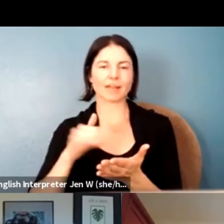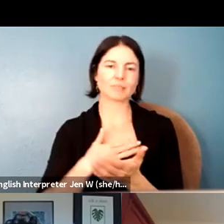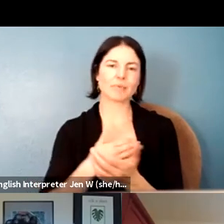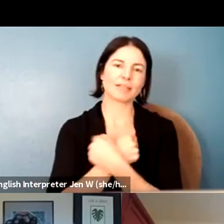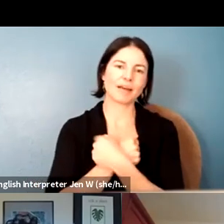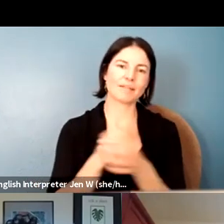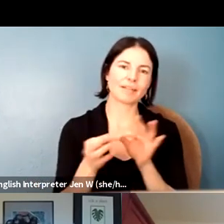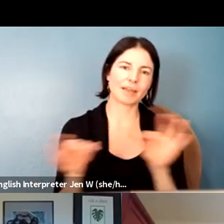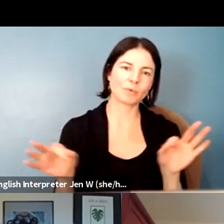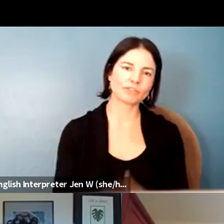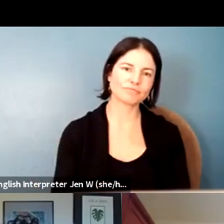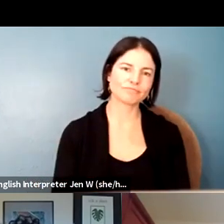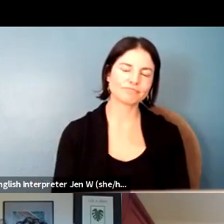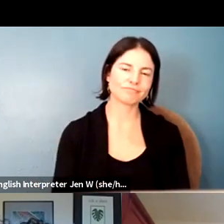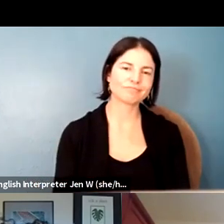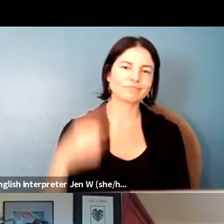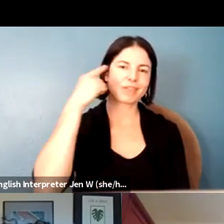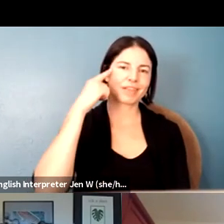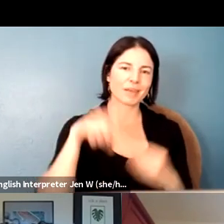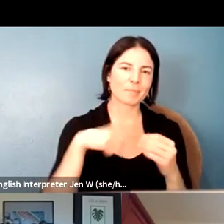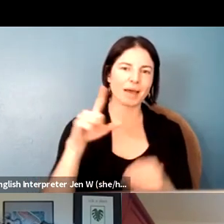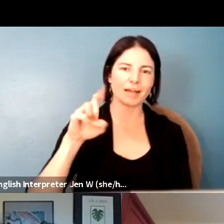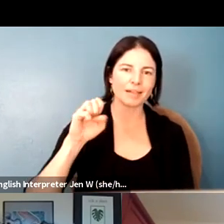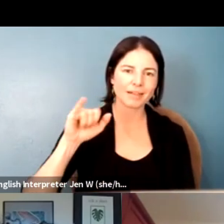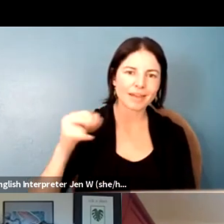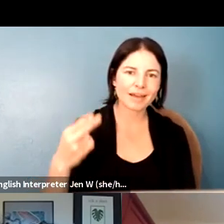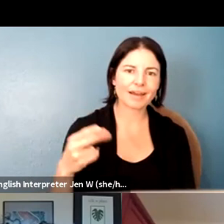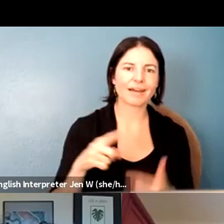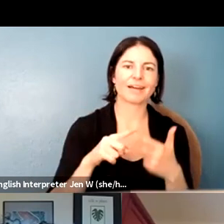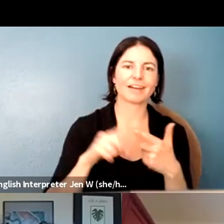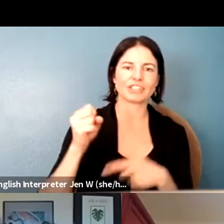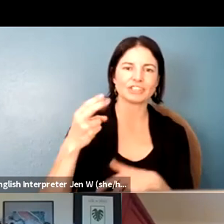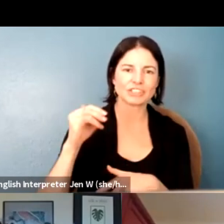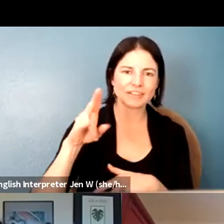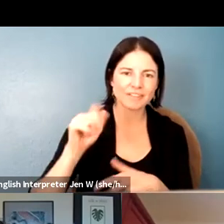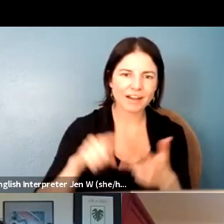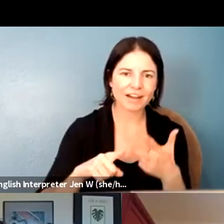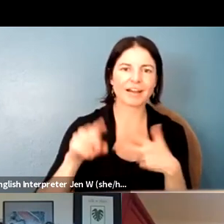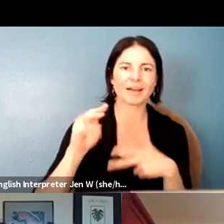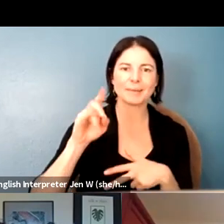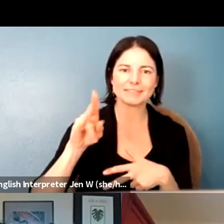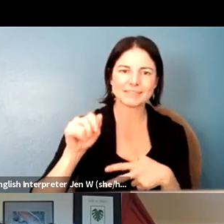work, and she does work, and Medina's work, and not even just